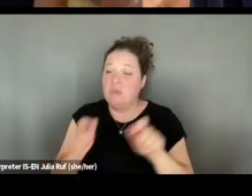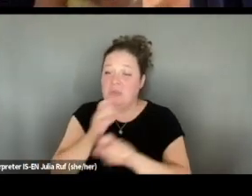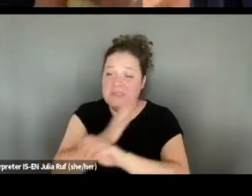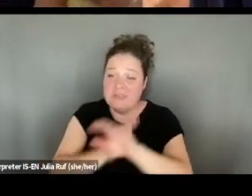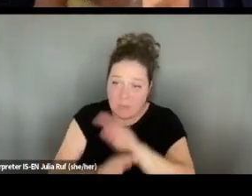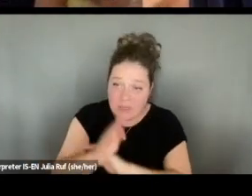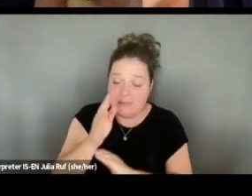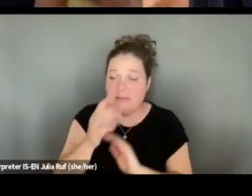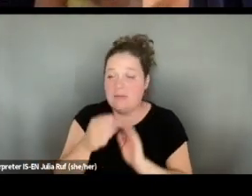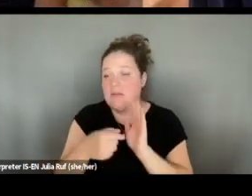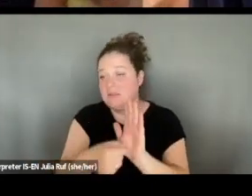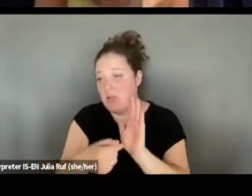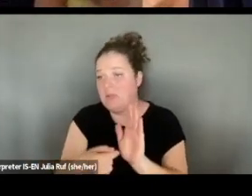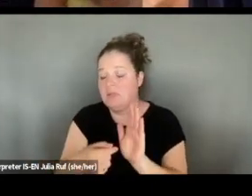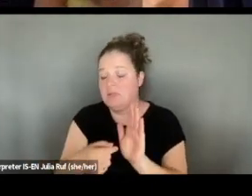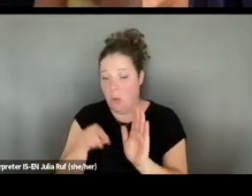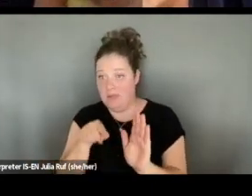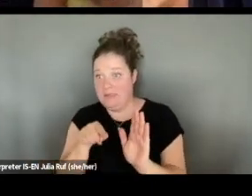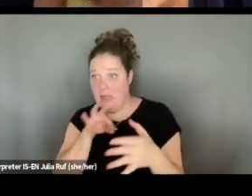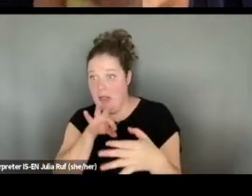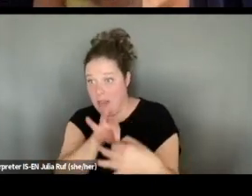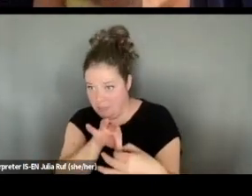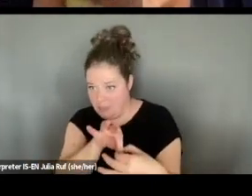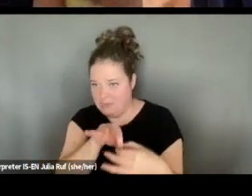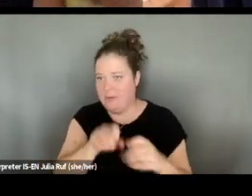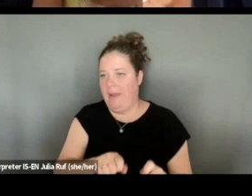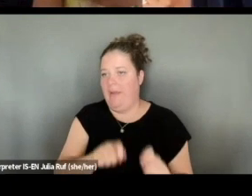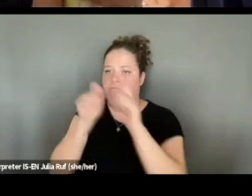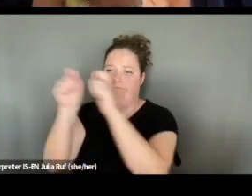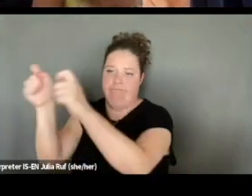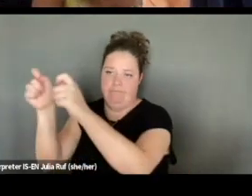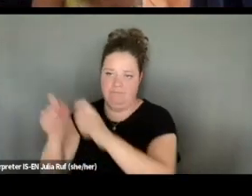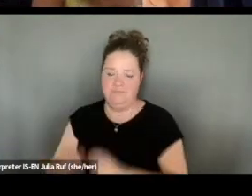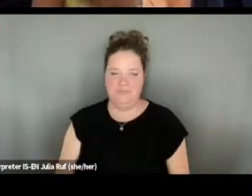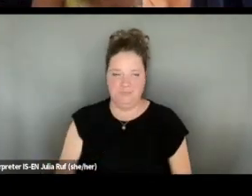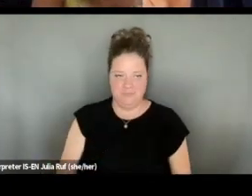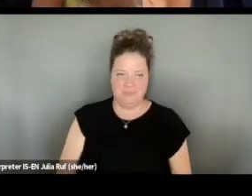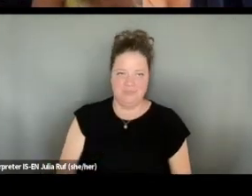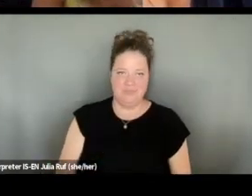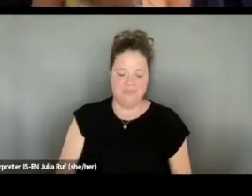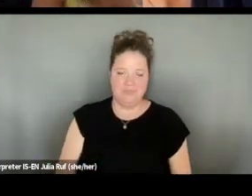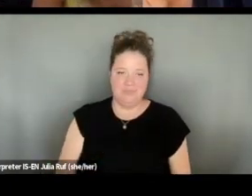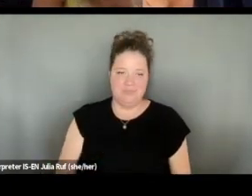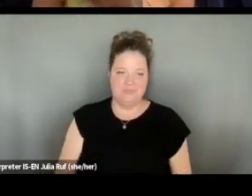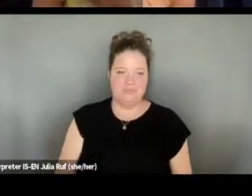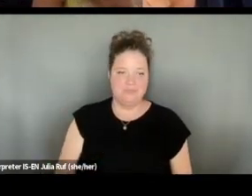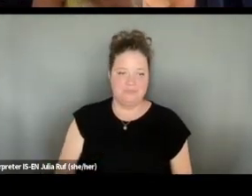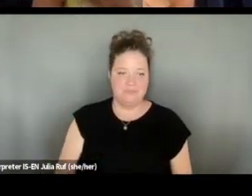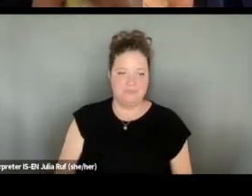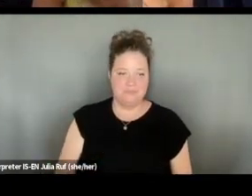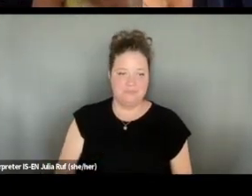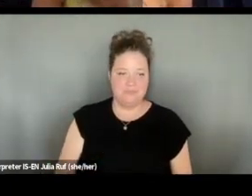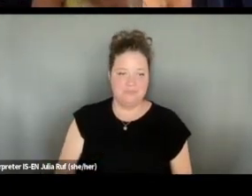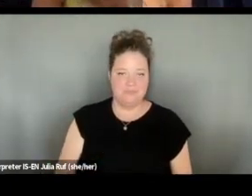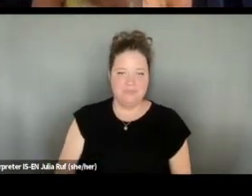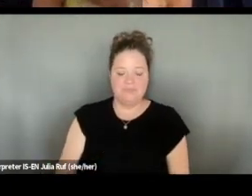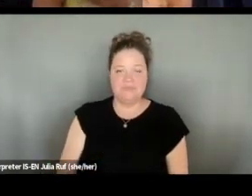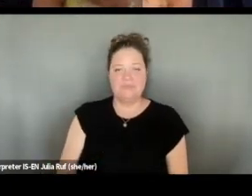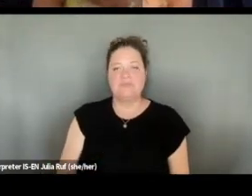a research project from our point of view. And then, we have specific selection criteria for saying